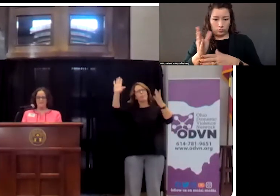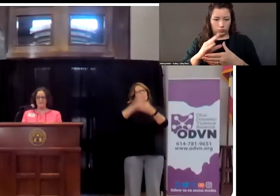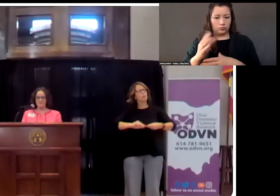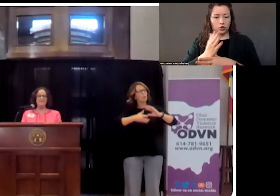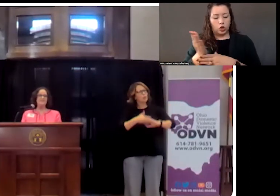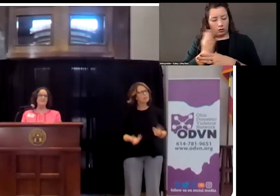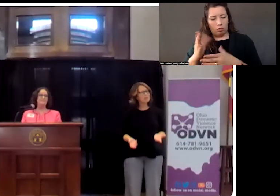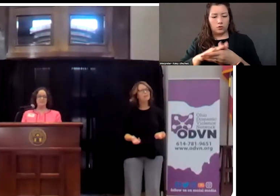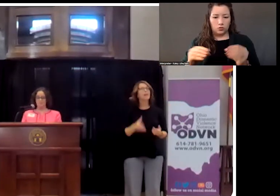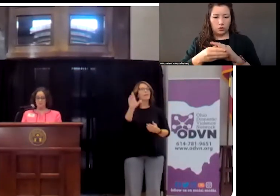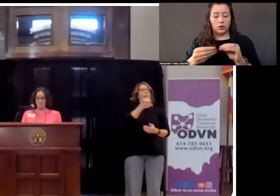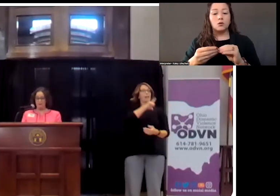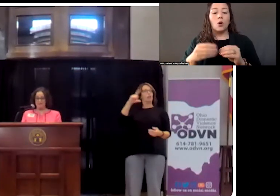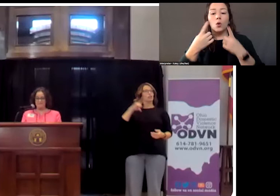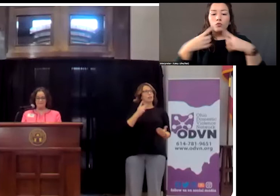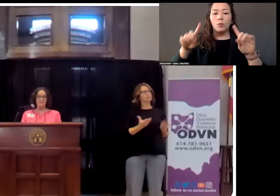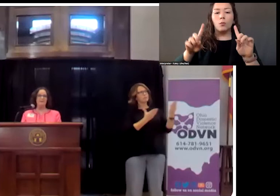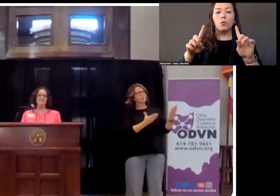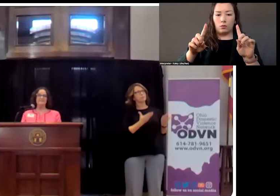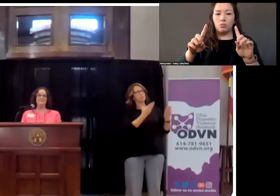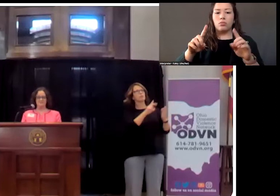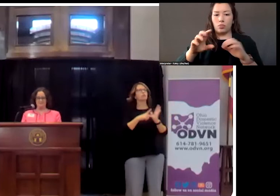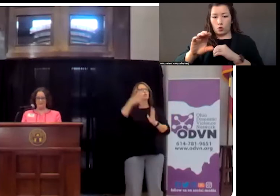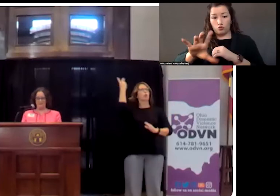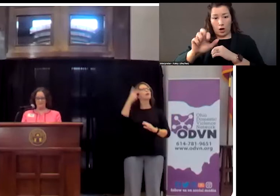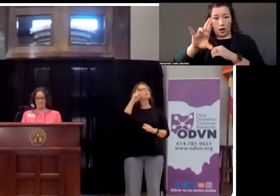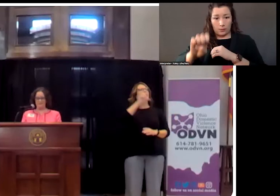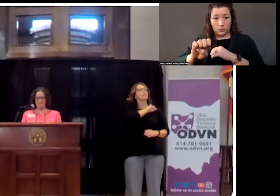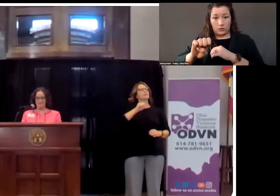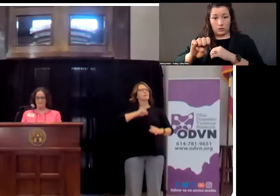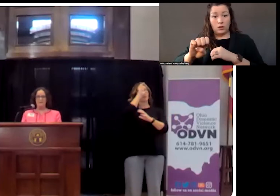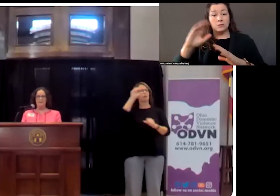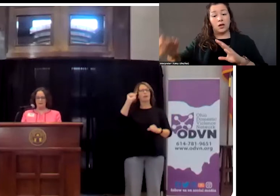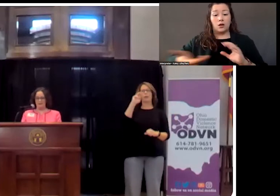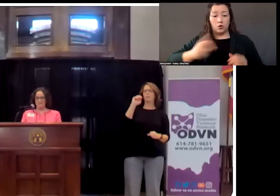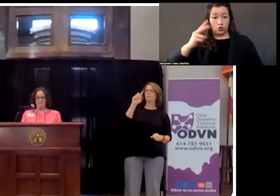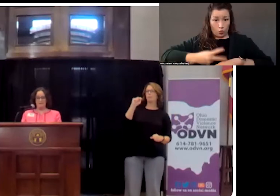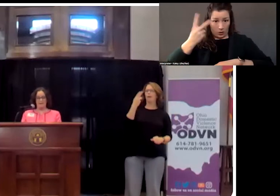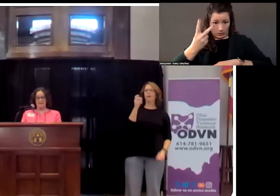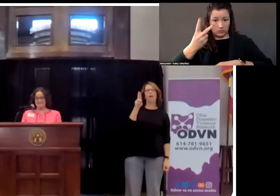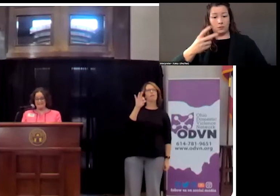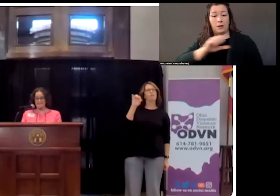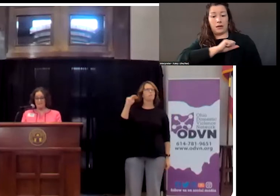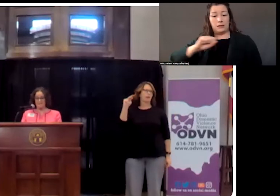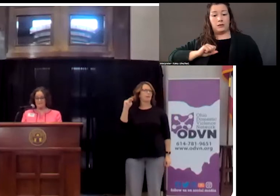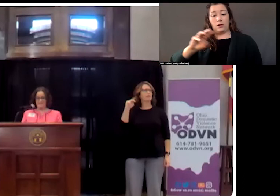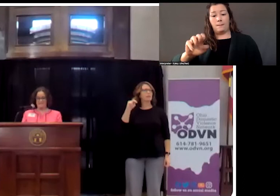The legislation has been introduced twice by Senate President Matt Huffman, and at least 32 states